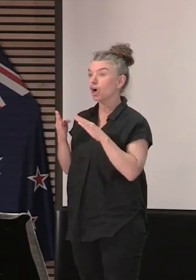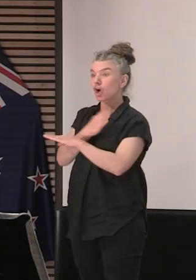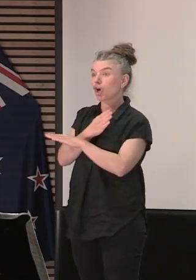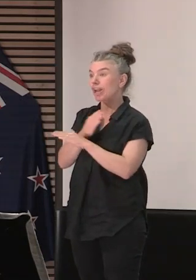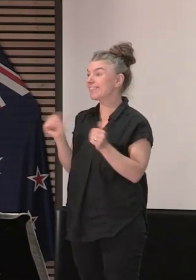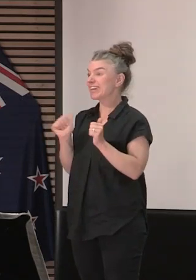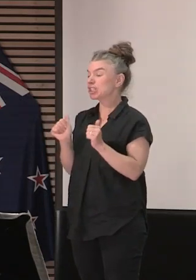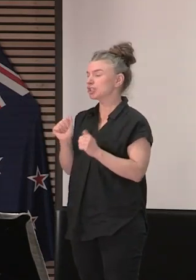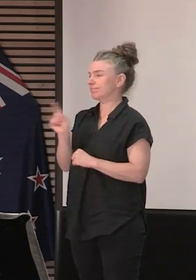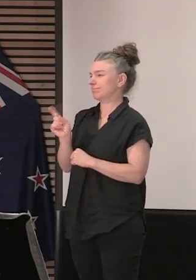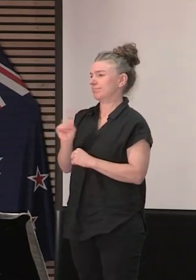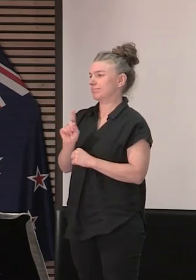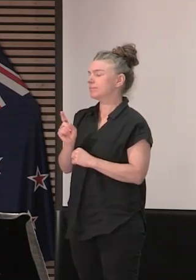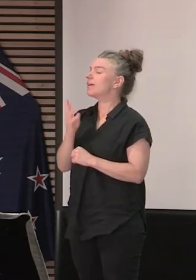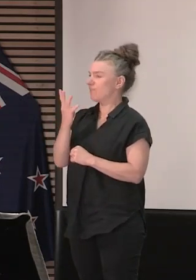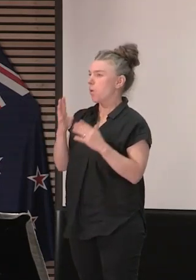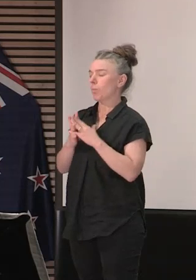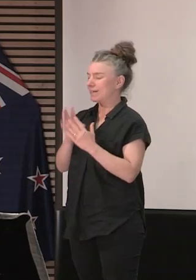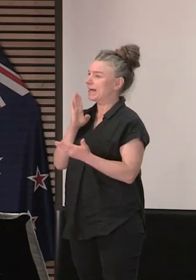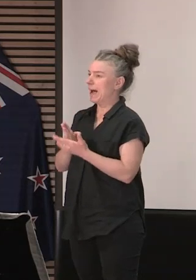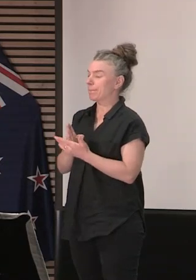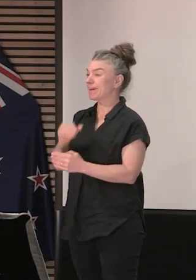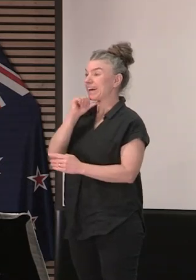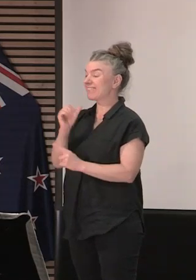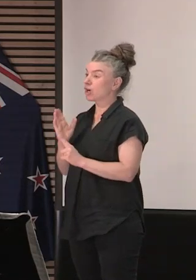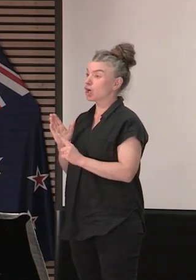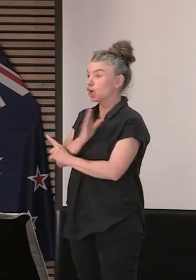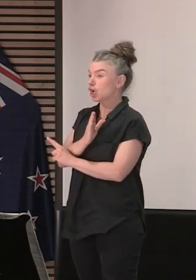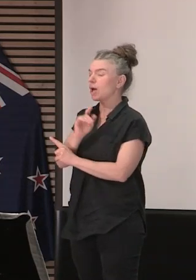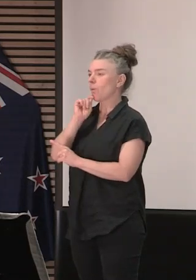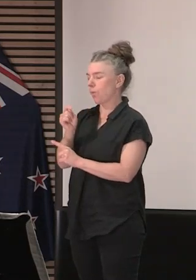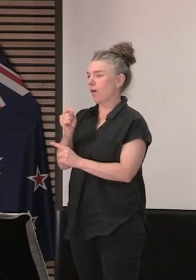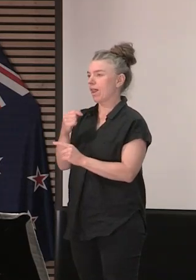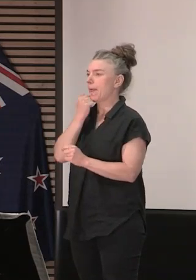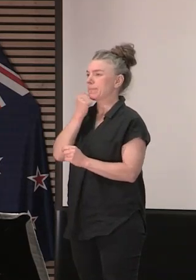If wemove too early, we will gobackwards.